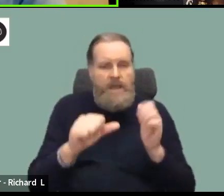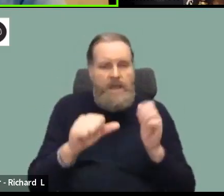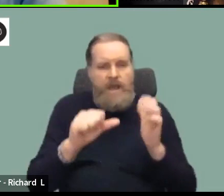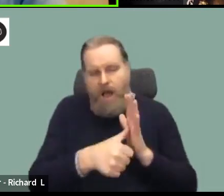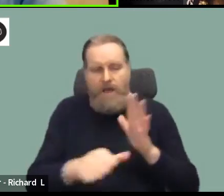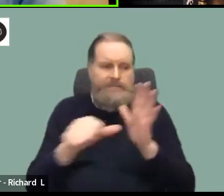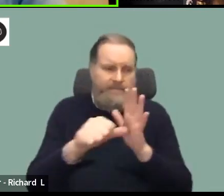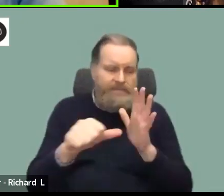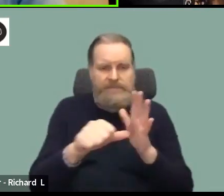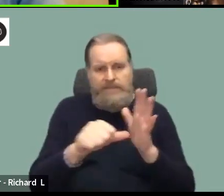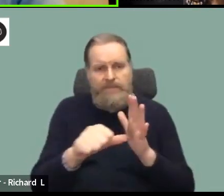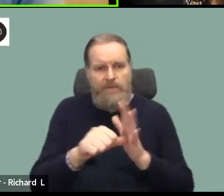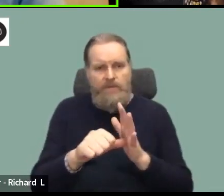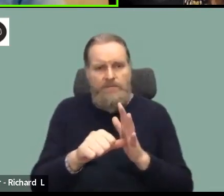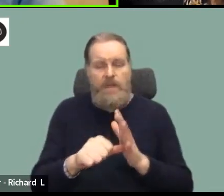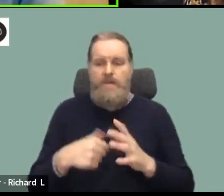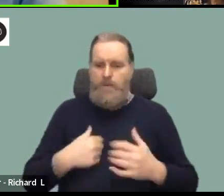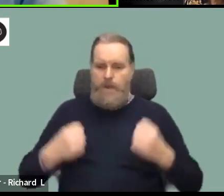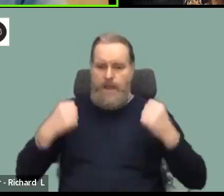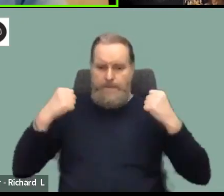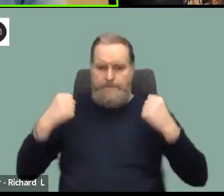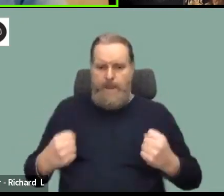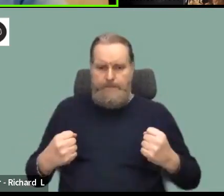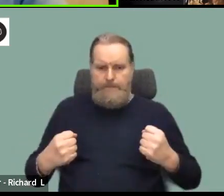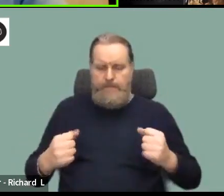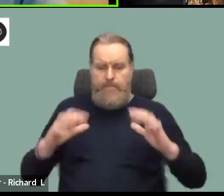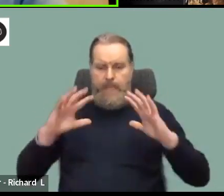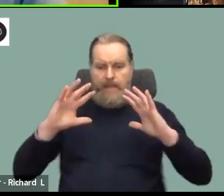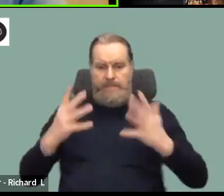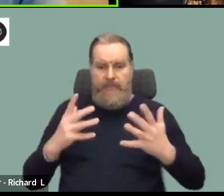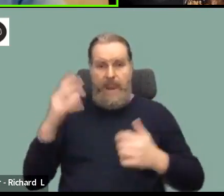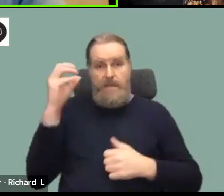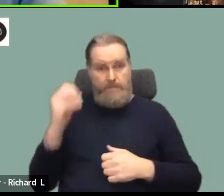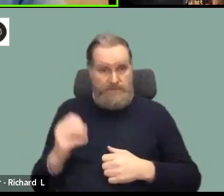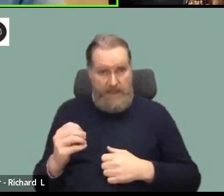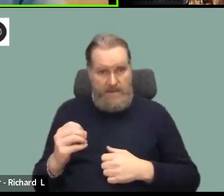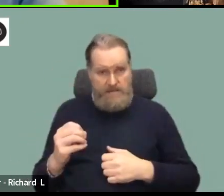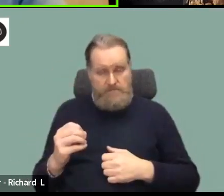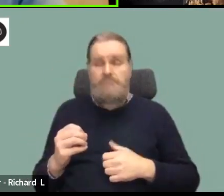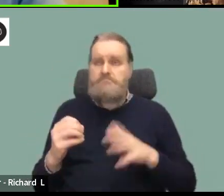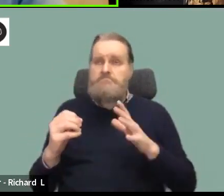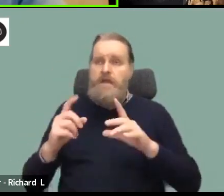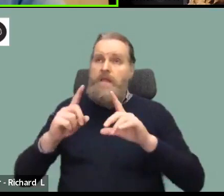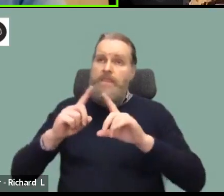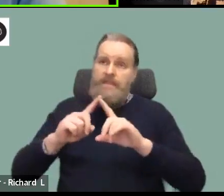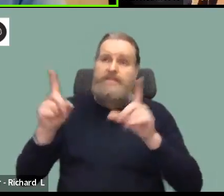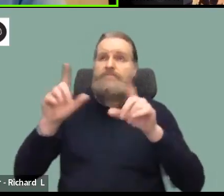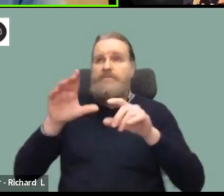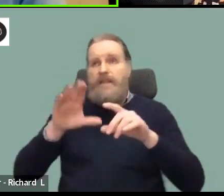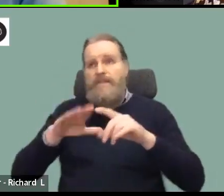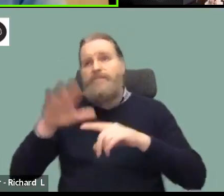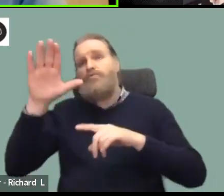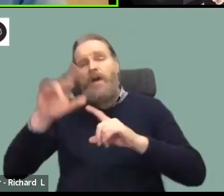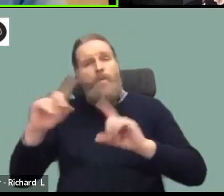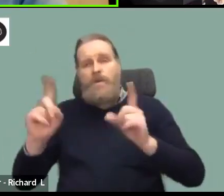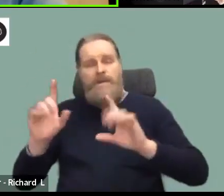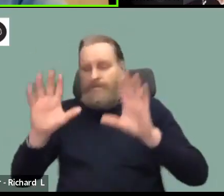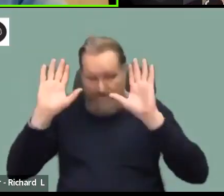XML, because we know the winter. ter is really tough, nothing, so ter is really tough, nothing. So we want 10% and different paces we want 10% and different systems. And that's what we want.